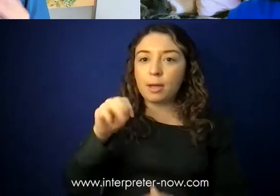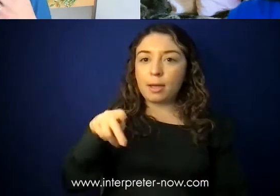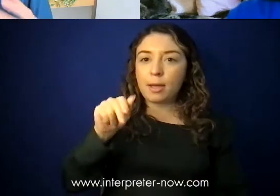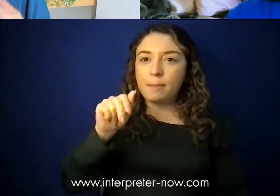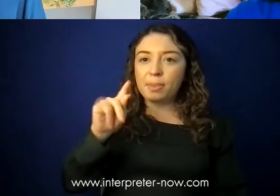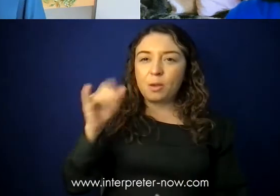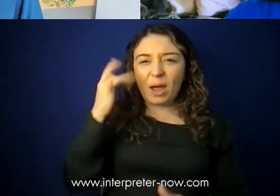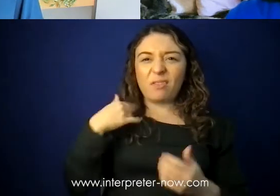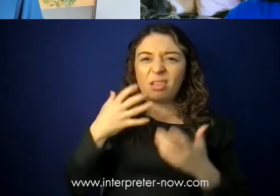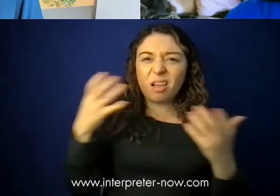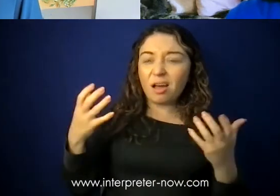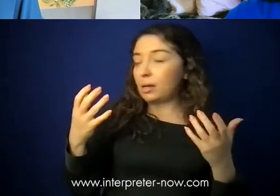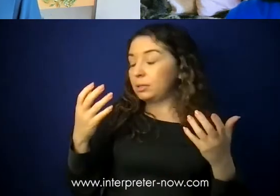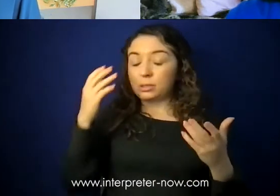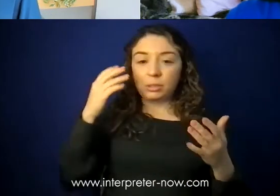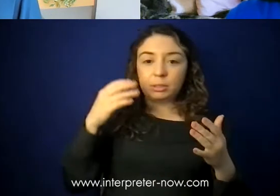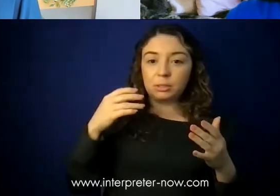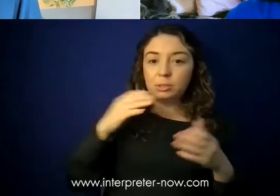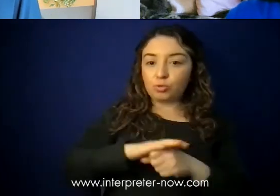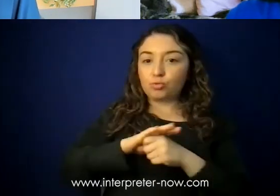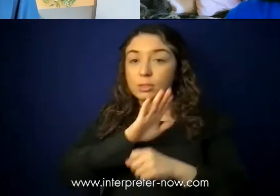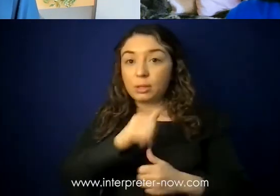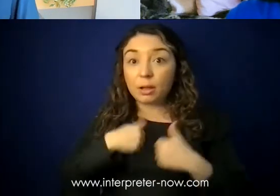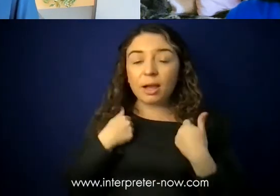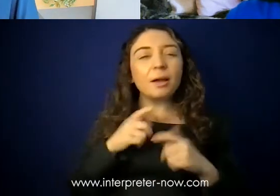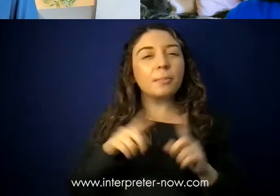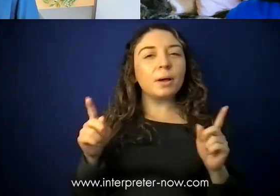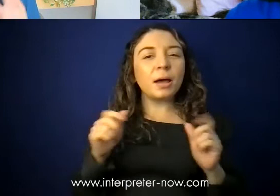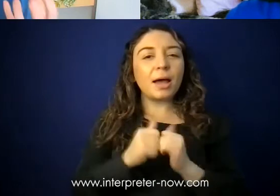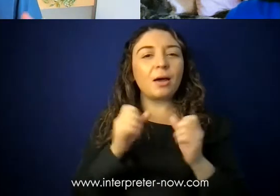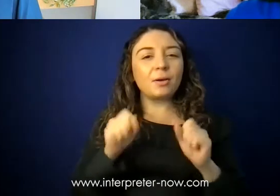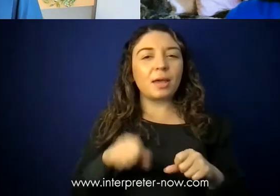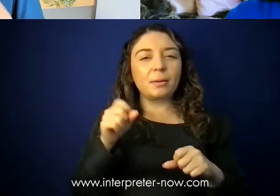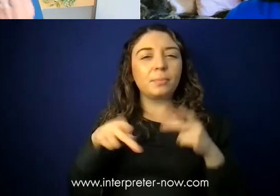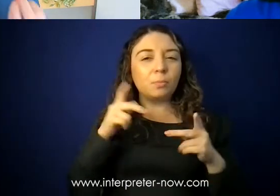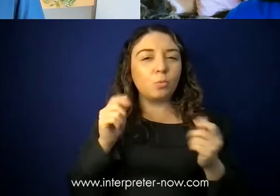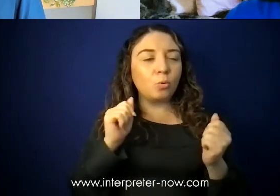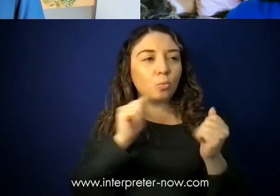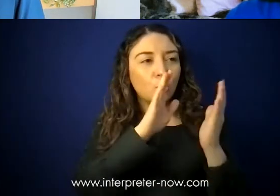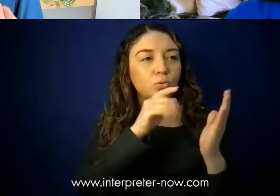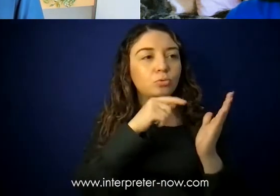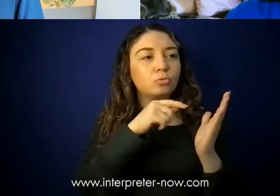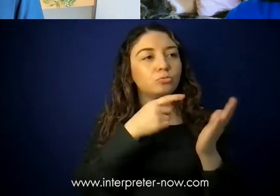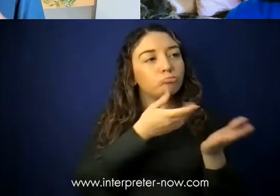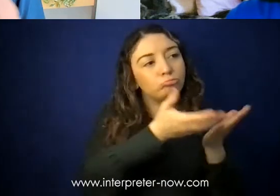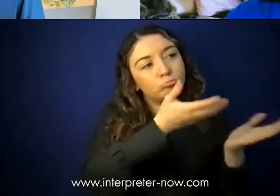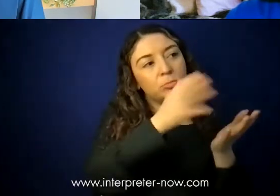I'm just thinking, is there a way that people can approach their managers about showing